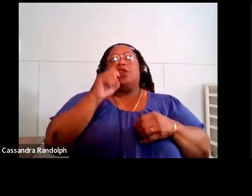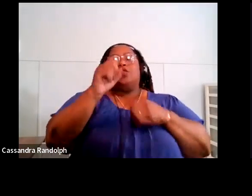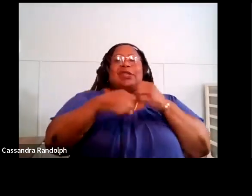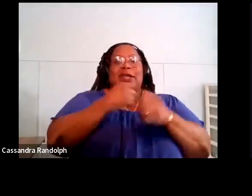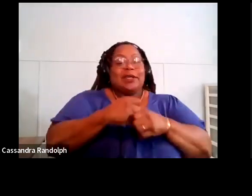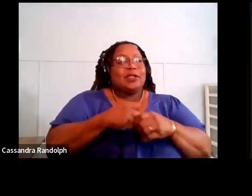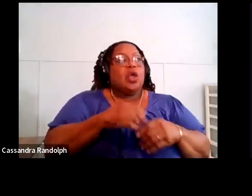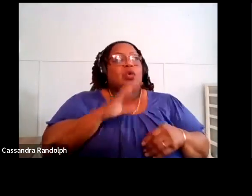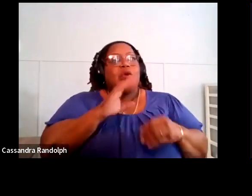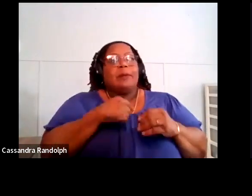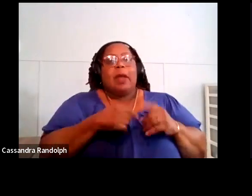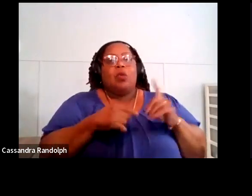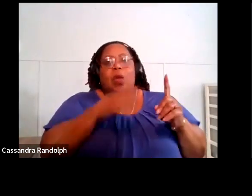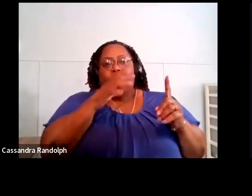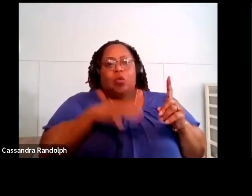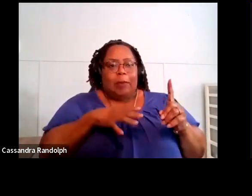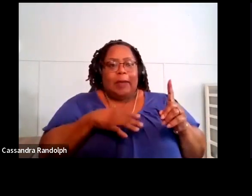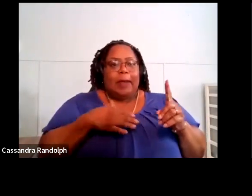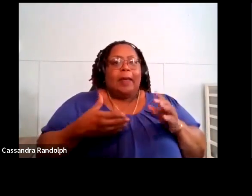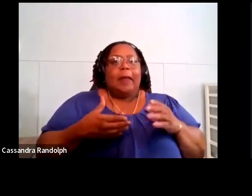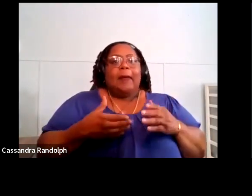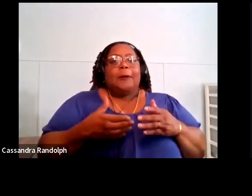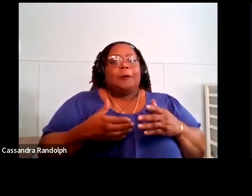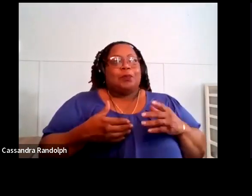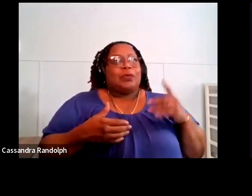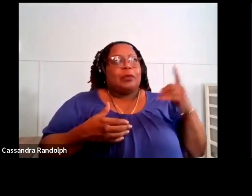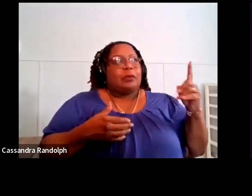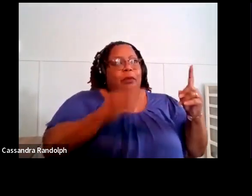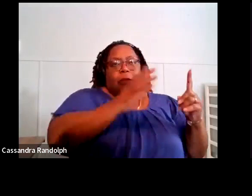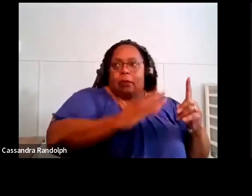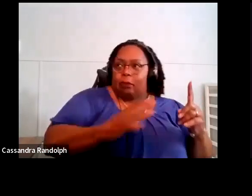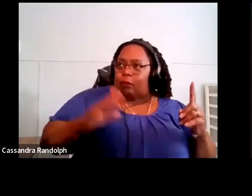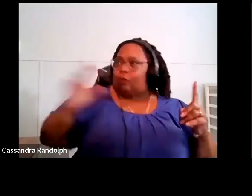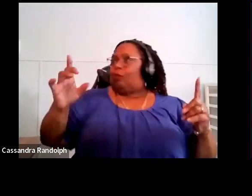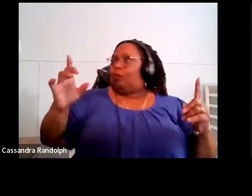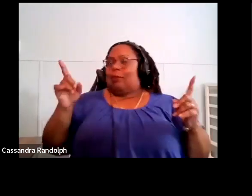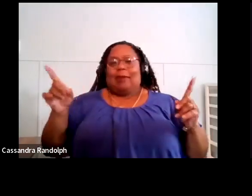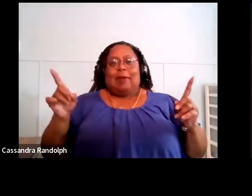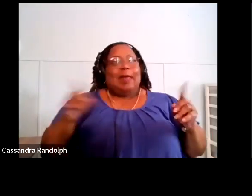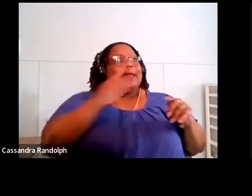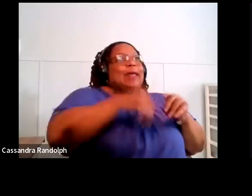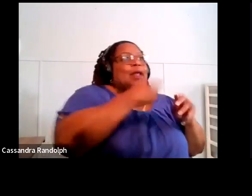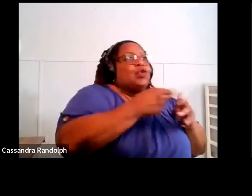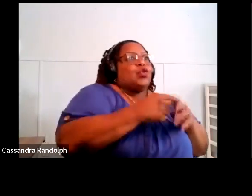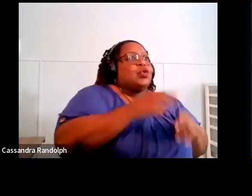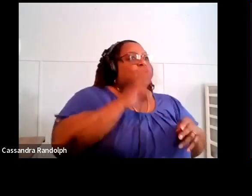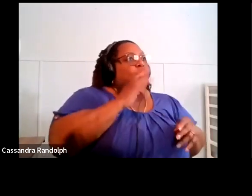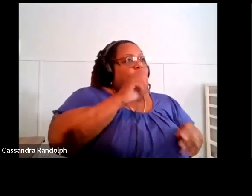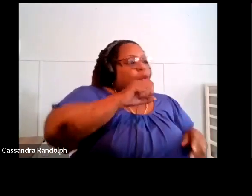be a leader. When we think about the progress we've made the changes that have come. It's not like centuries. We